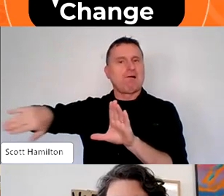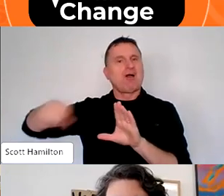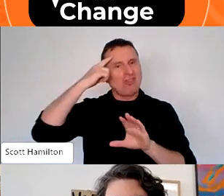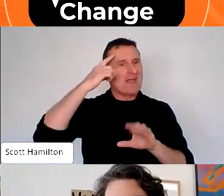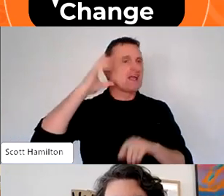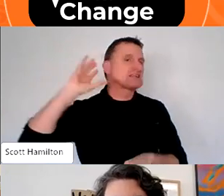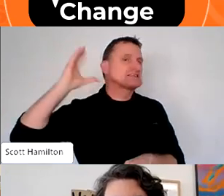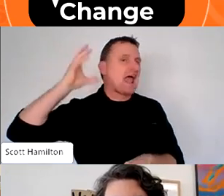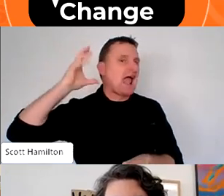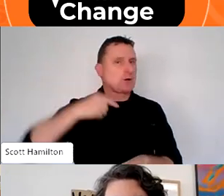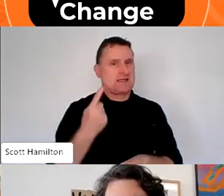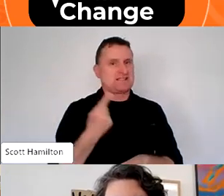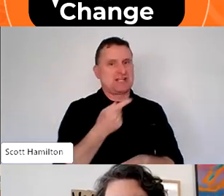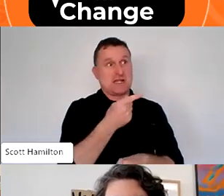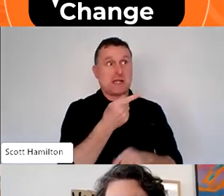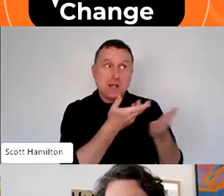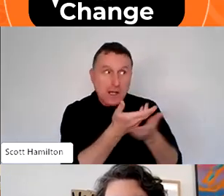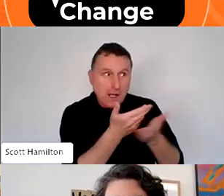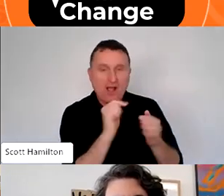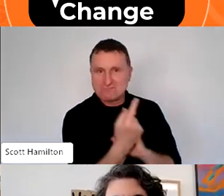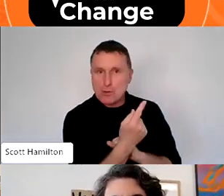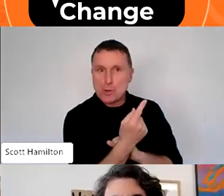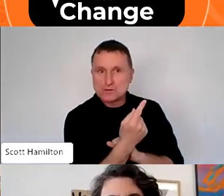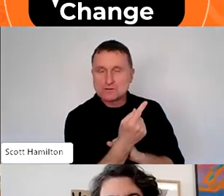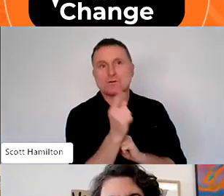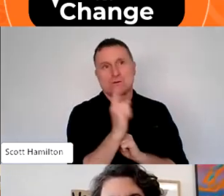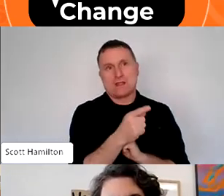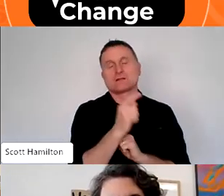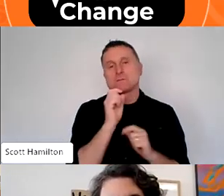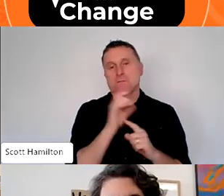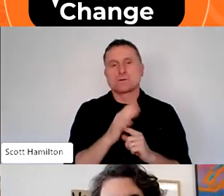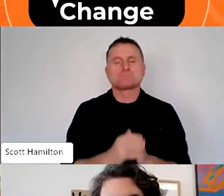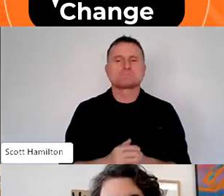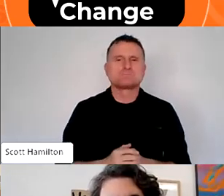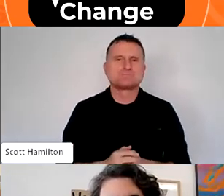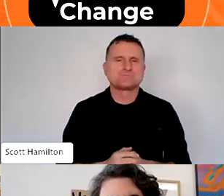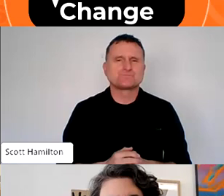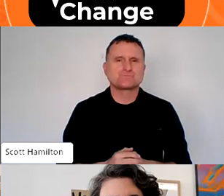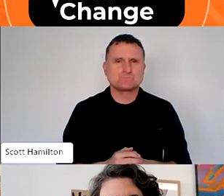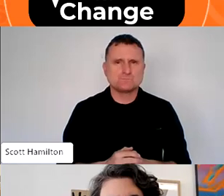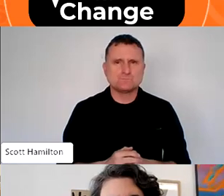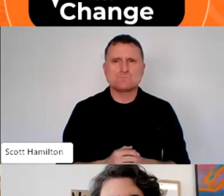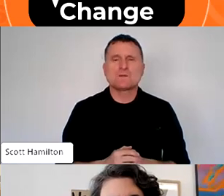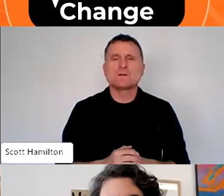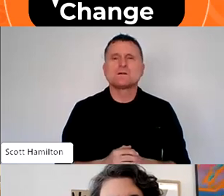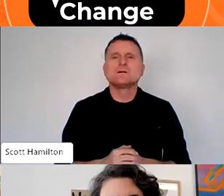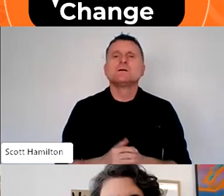the thinking that goes into it. Kia ora. Thank you. I want to just go on to questions, one of the things that came up very strongly